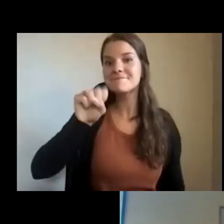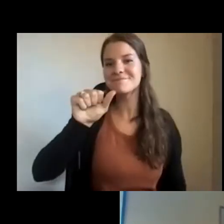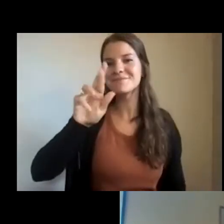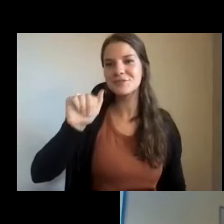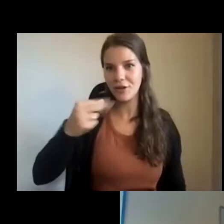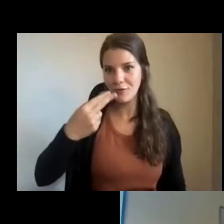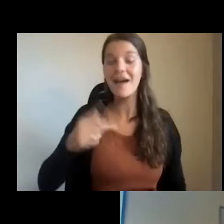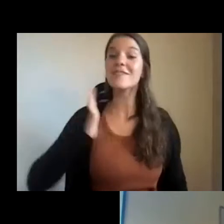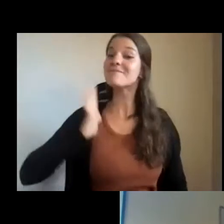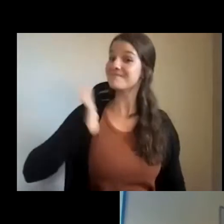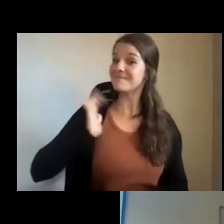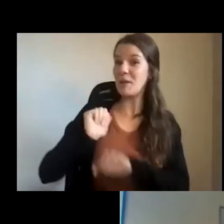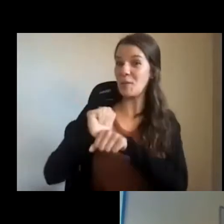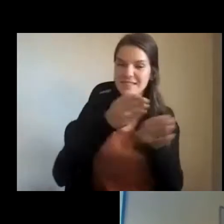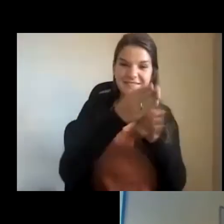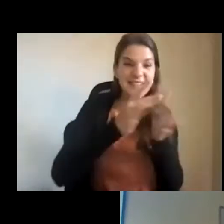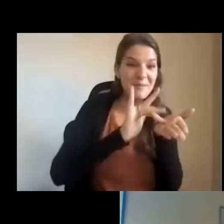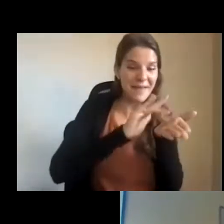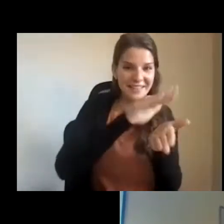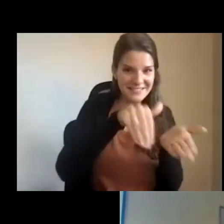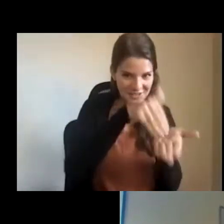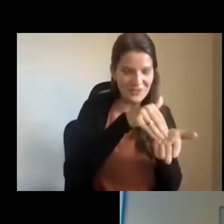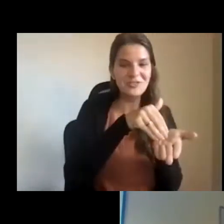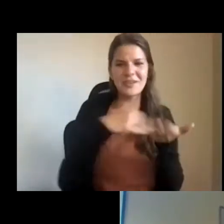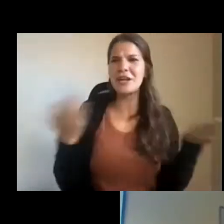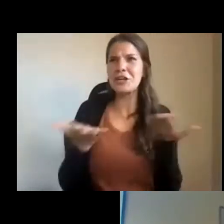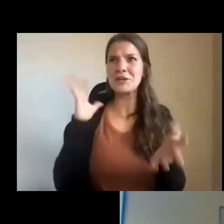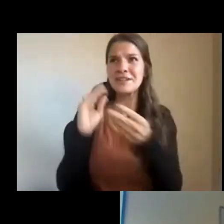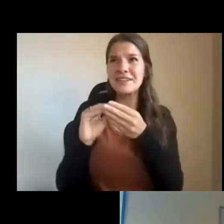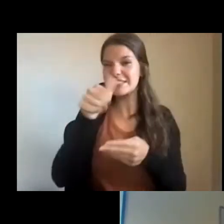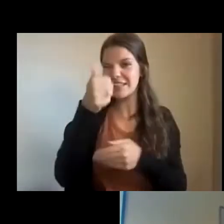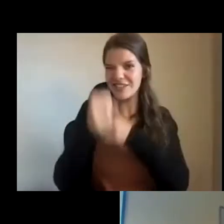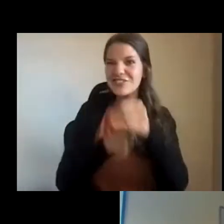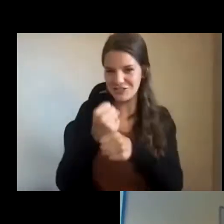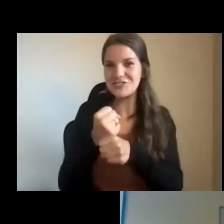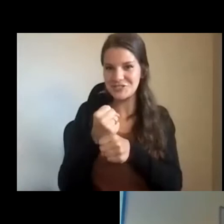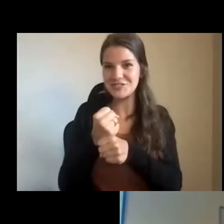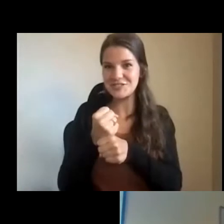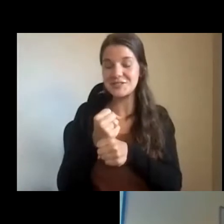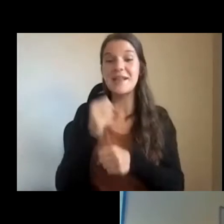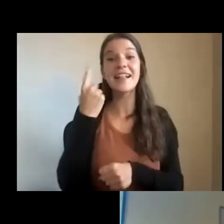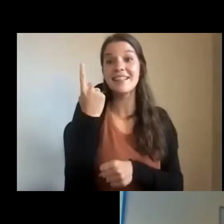used to work in the Medical Center. I've been here for about 10 years. A year ago I moved over to the